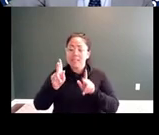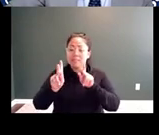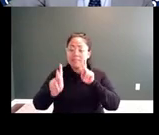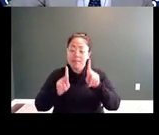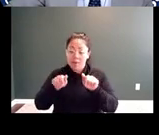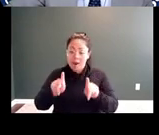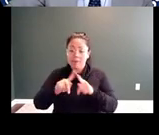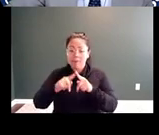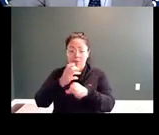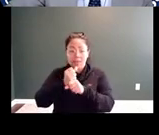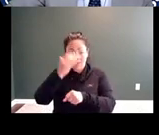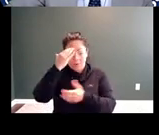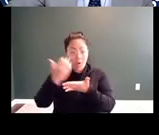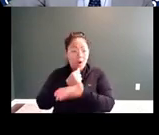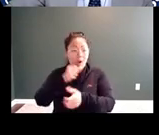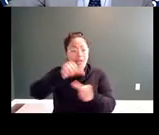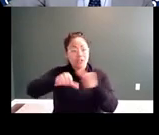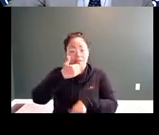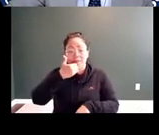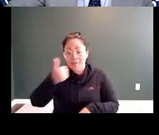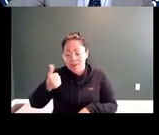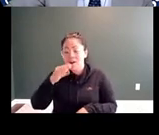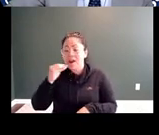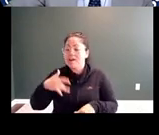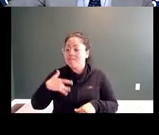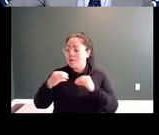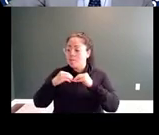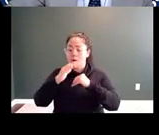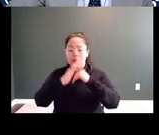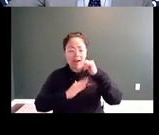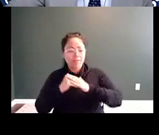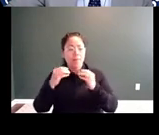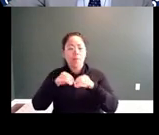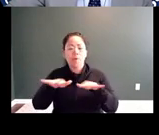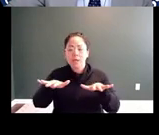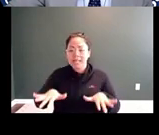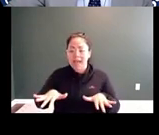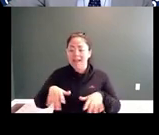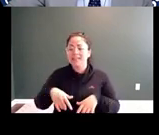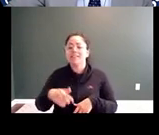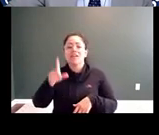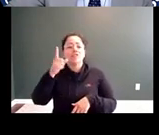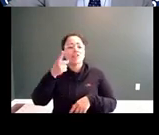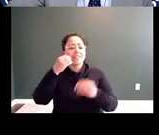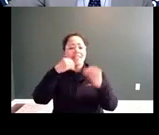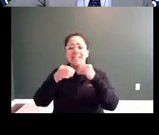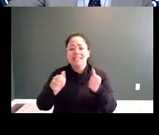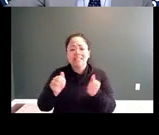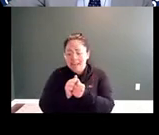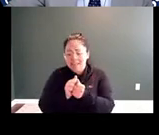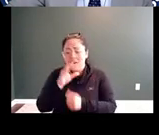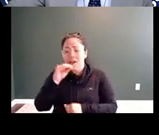to get to know one another better in a really comfortable, relaxed environment of just simply having lunch together, and then that also provides a touch point